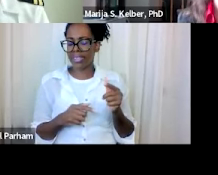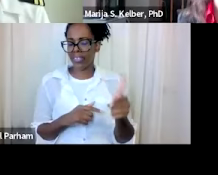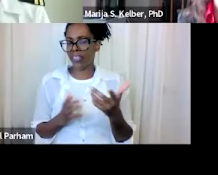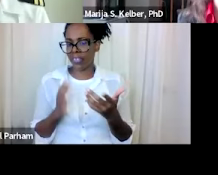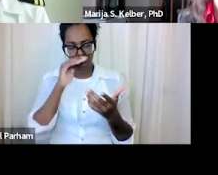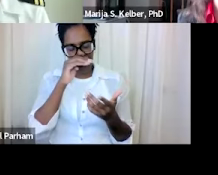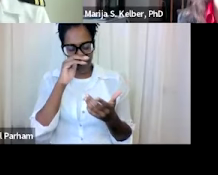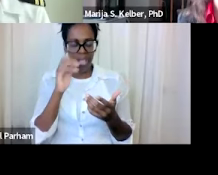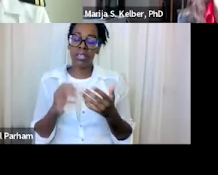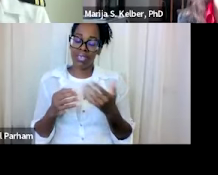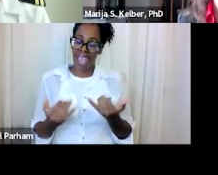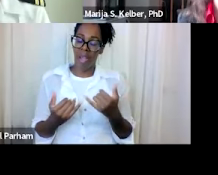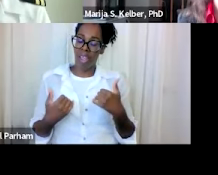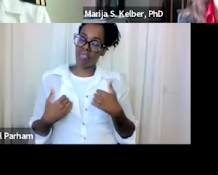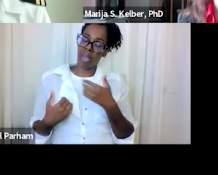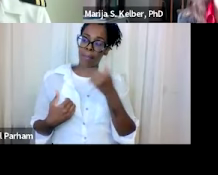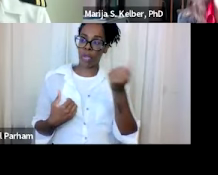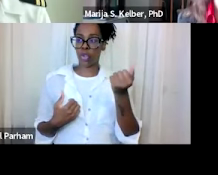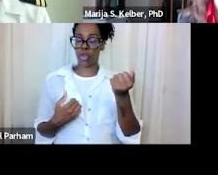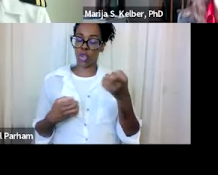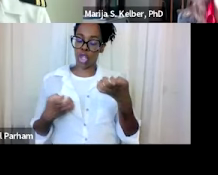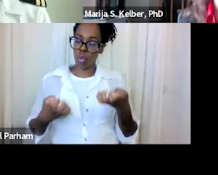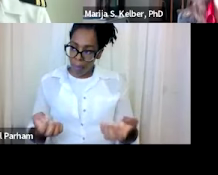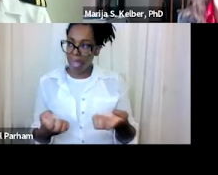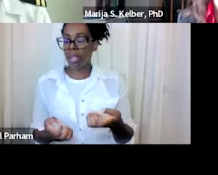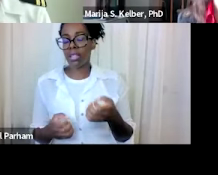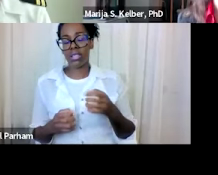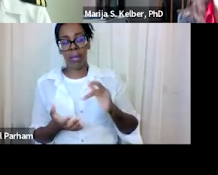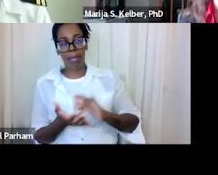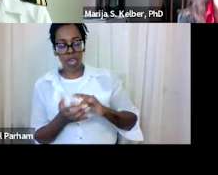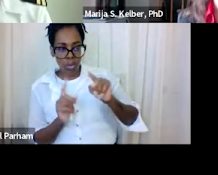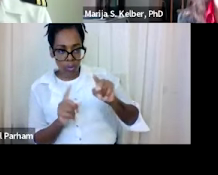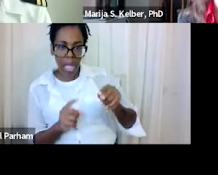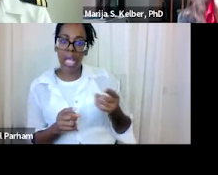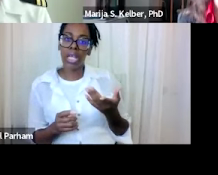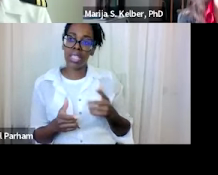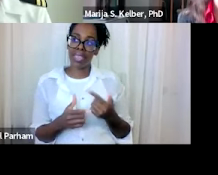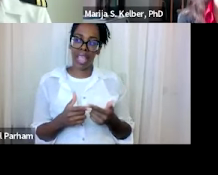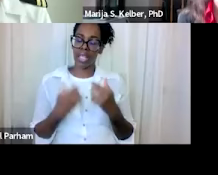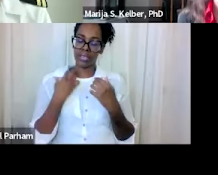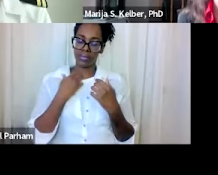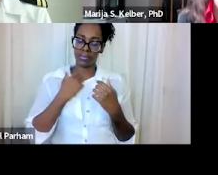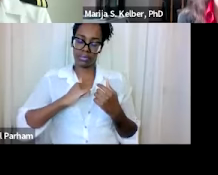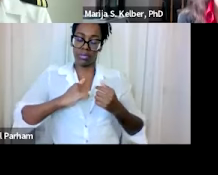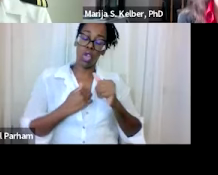better equipment that keeps us from experiencing fatalities,